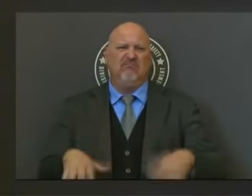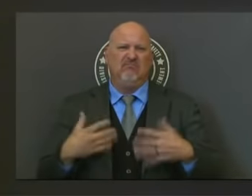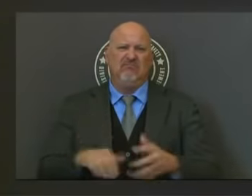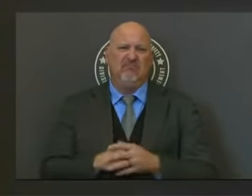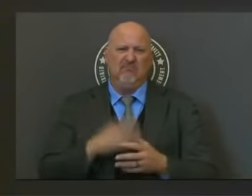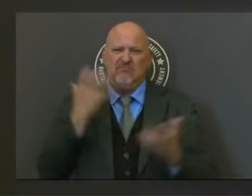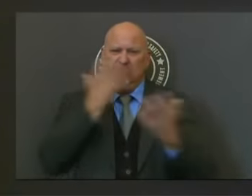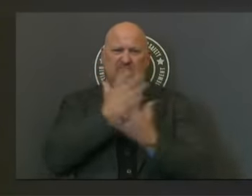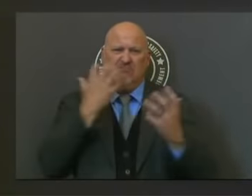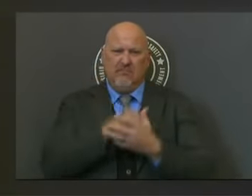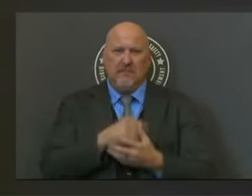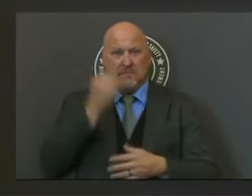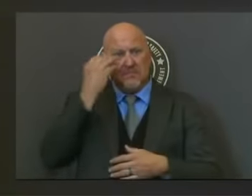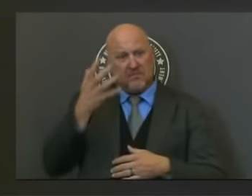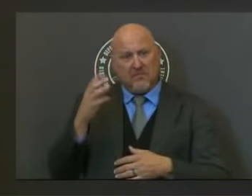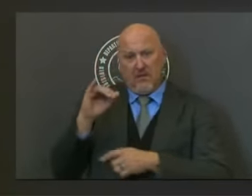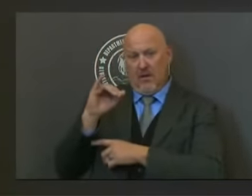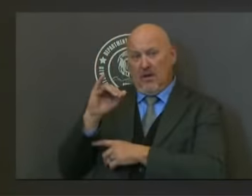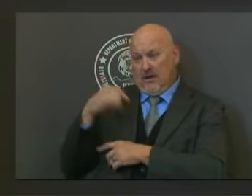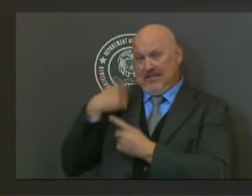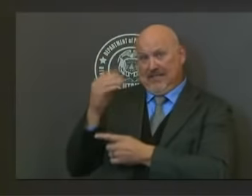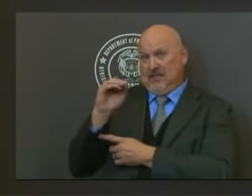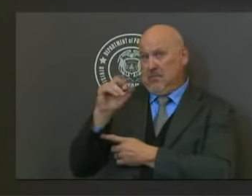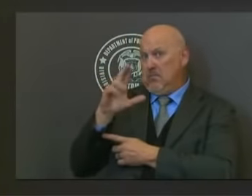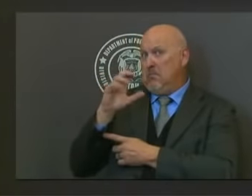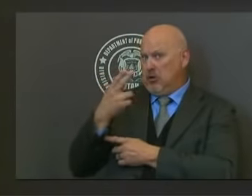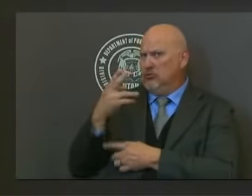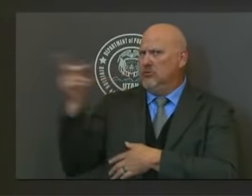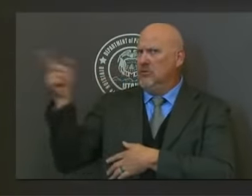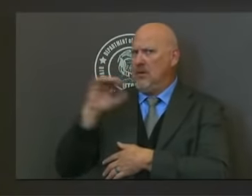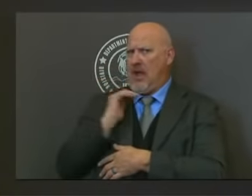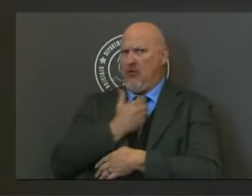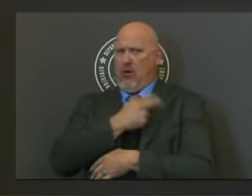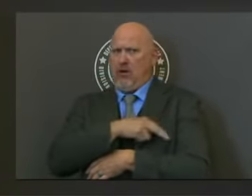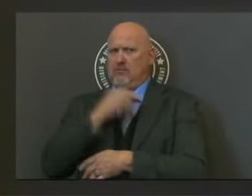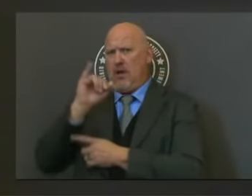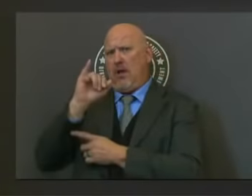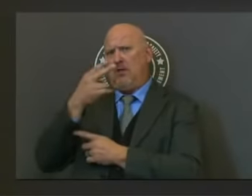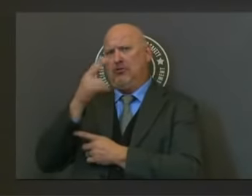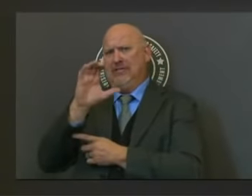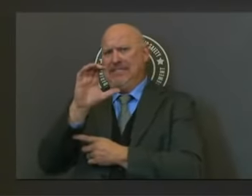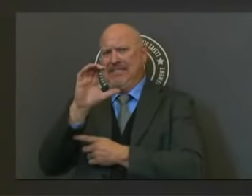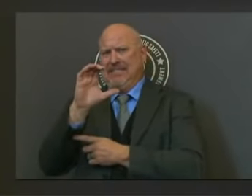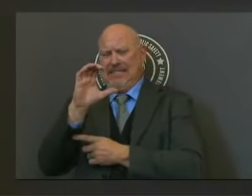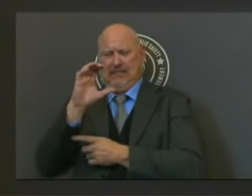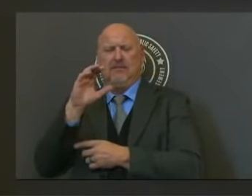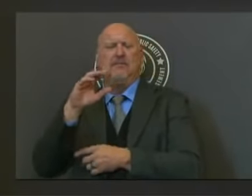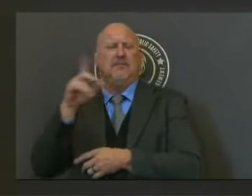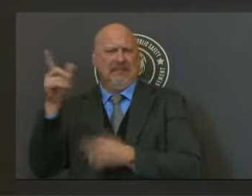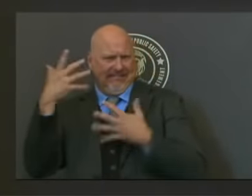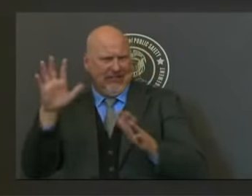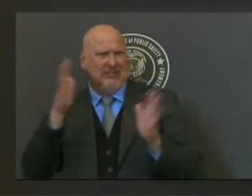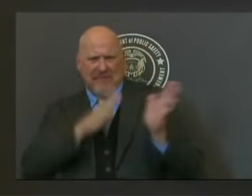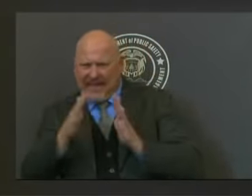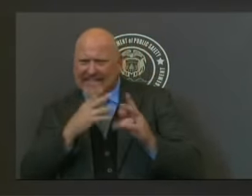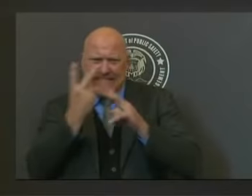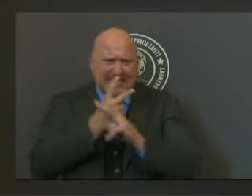action those plans to accommodate the rising numbers of cases that were currently